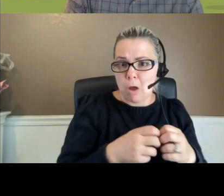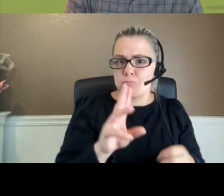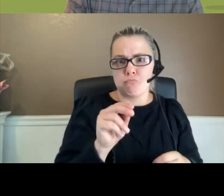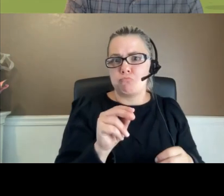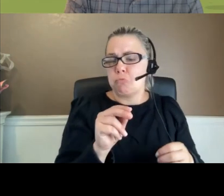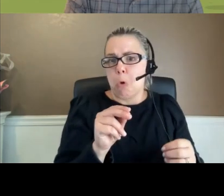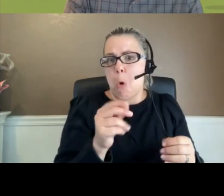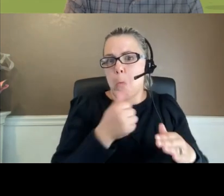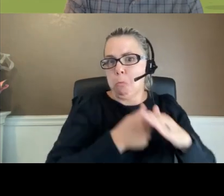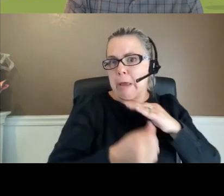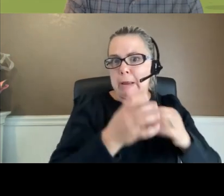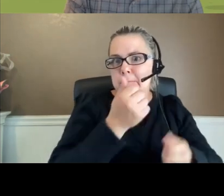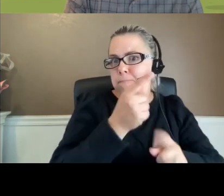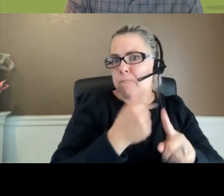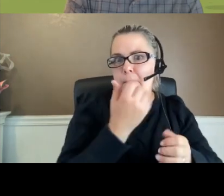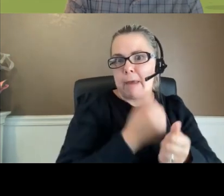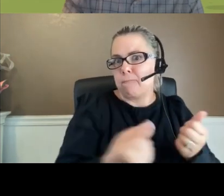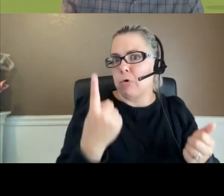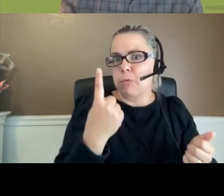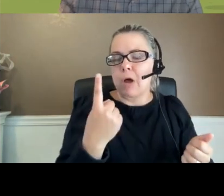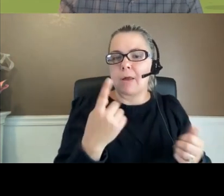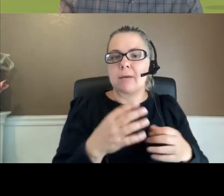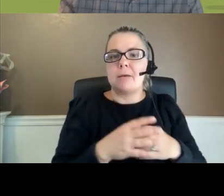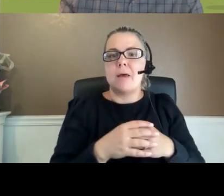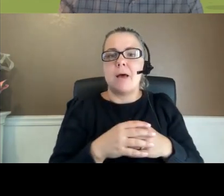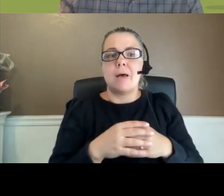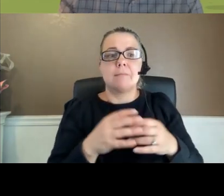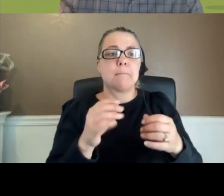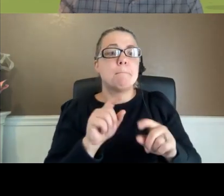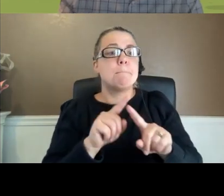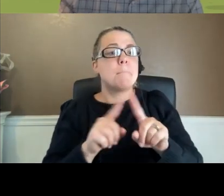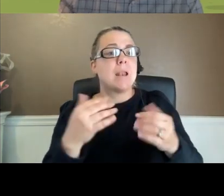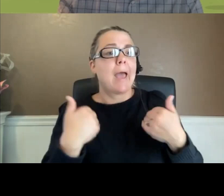though, it indicates a problem like what we see in the sidebar here. There's a header, a main,